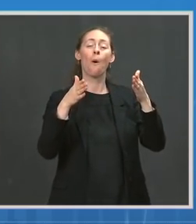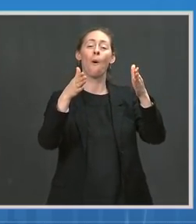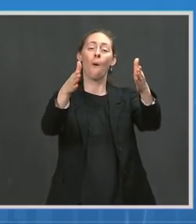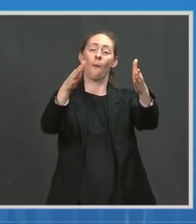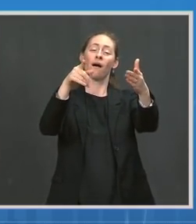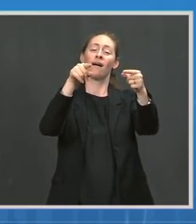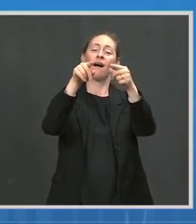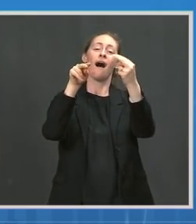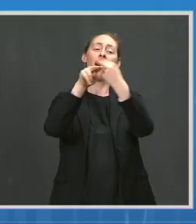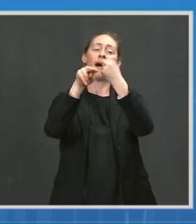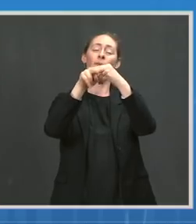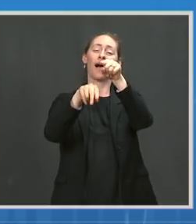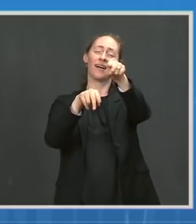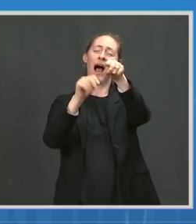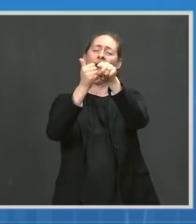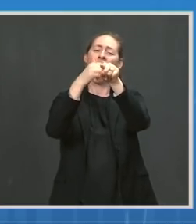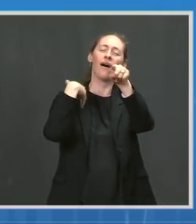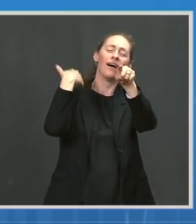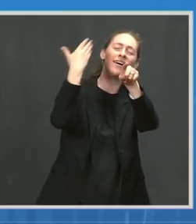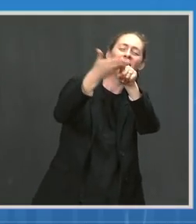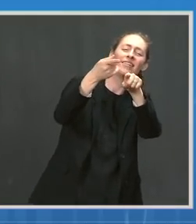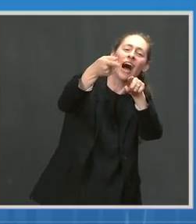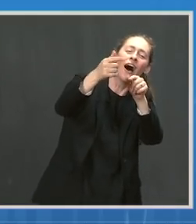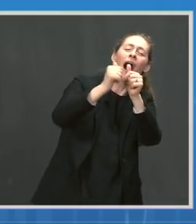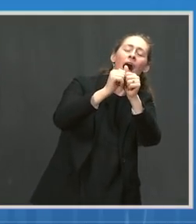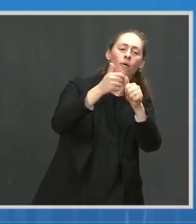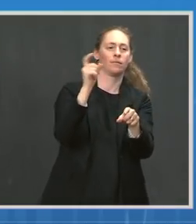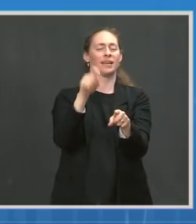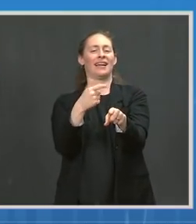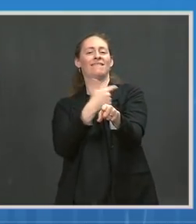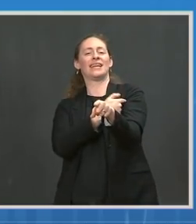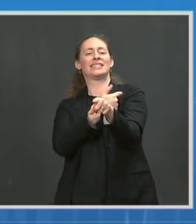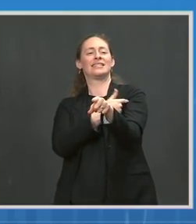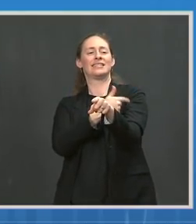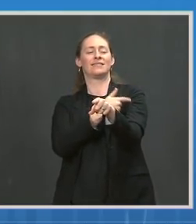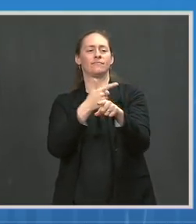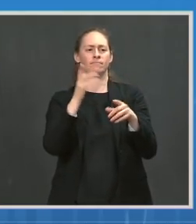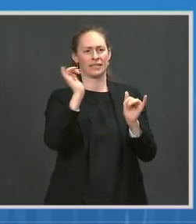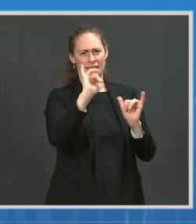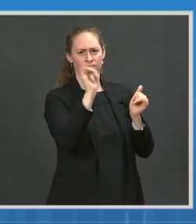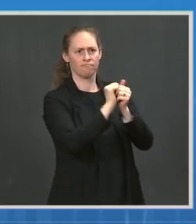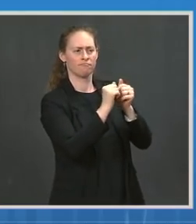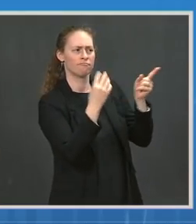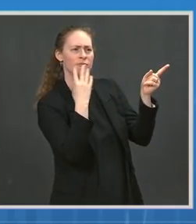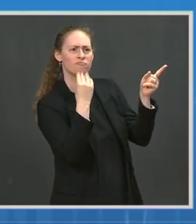very similar to what Israel has done and is doing. We can get there. And every single day,